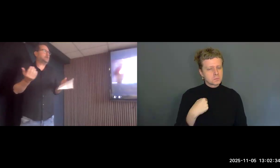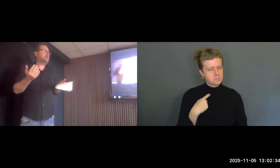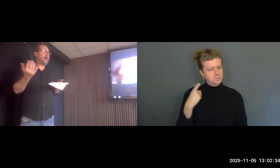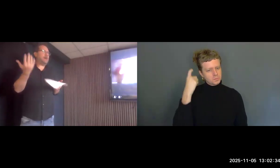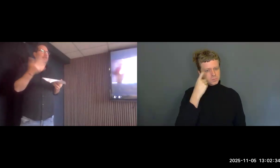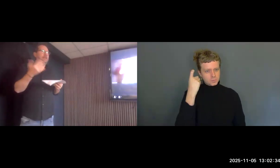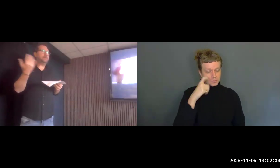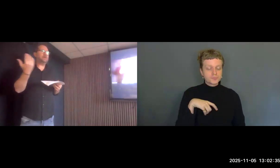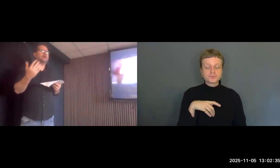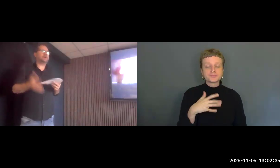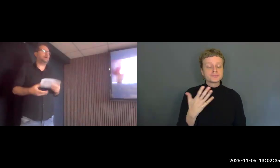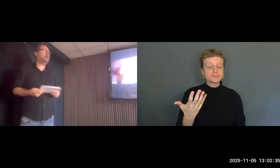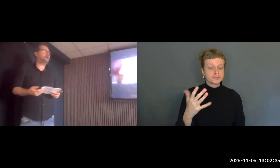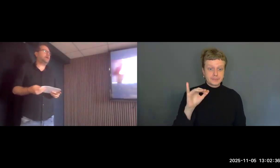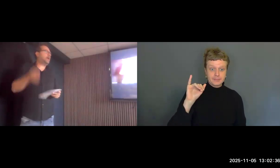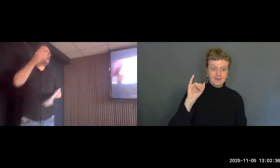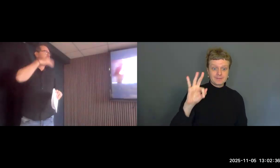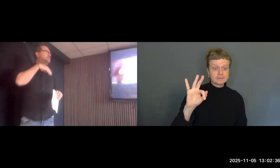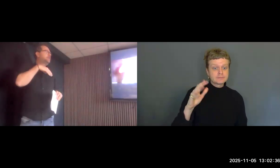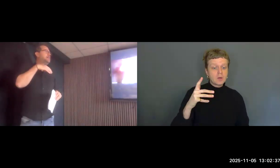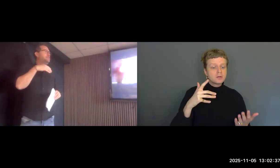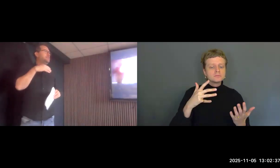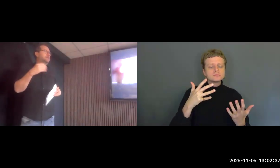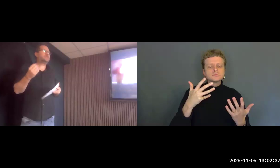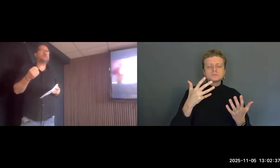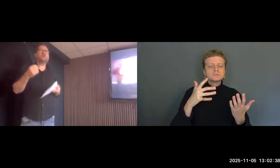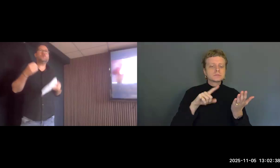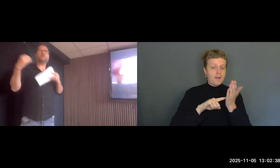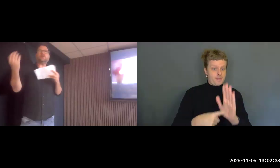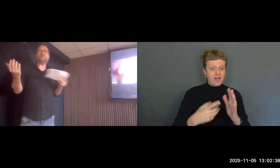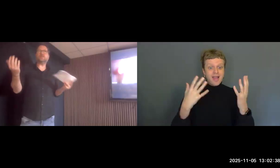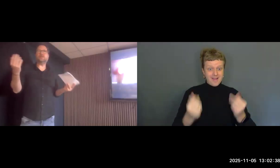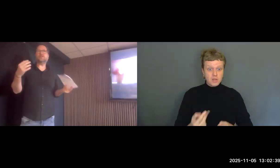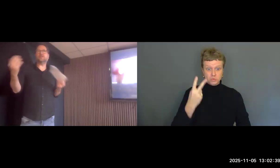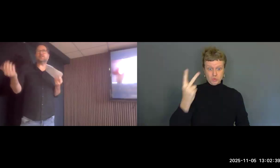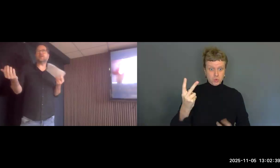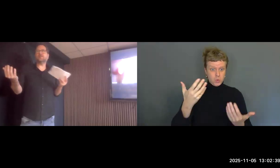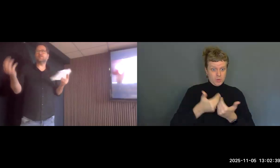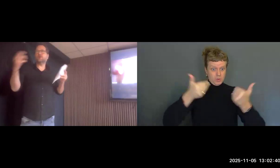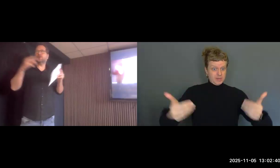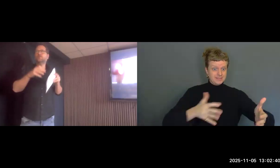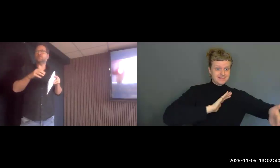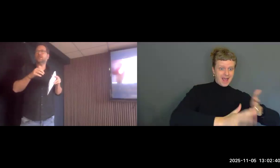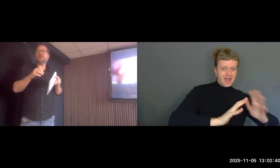If you have a little bit decay or assimilation that two previously distinct signs become the same.